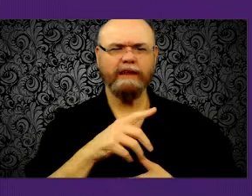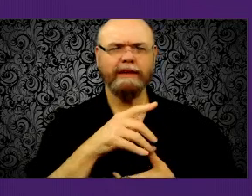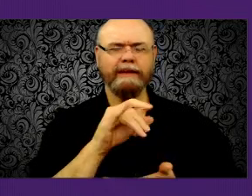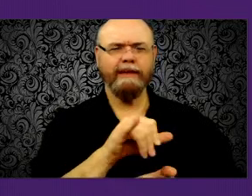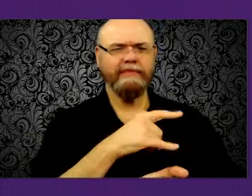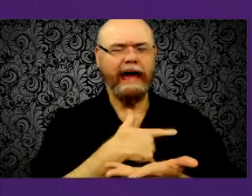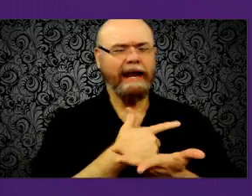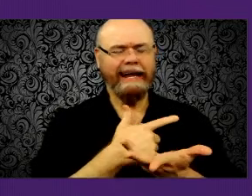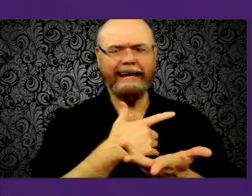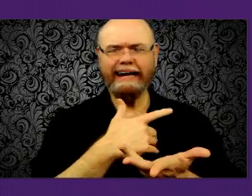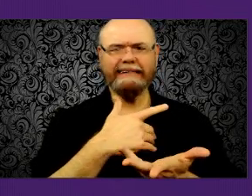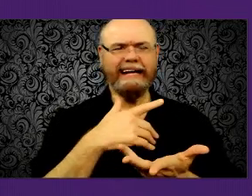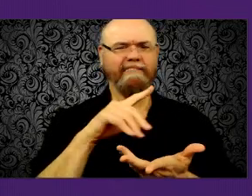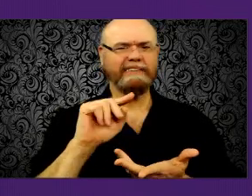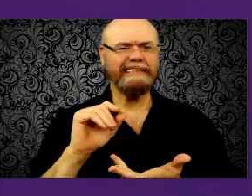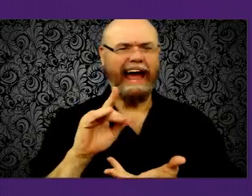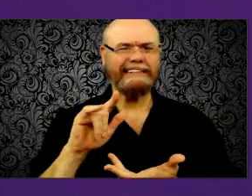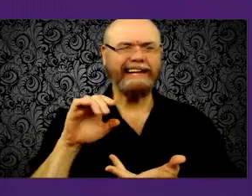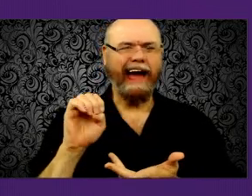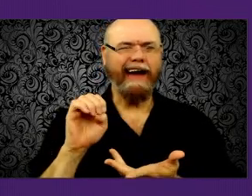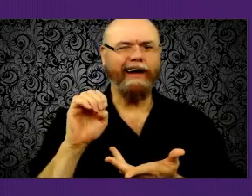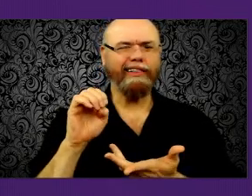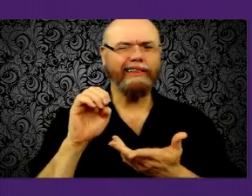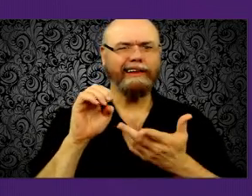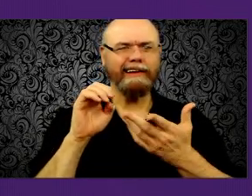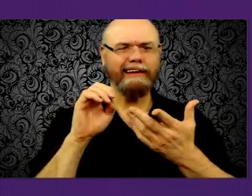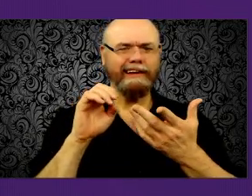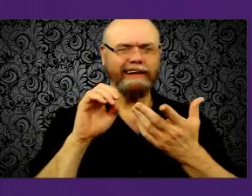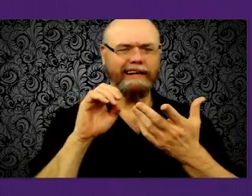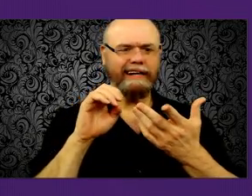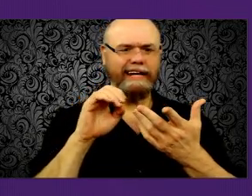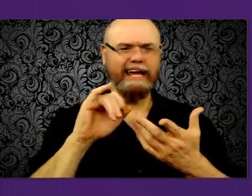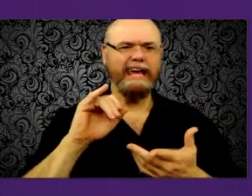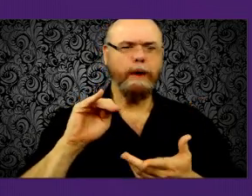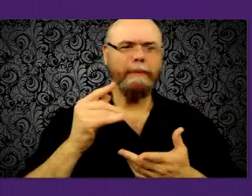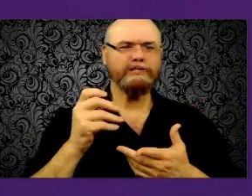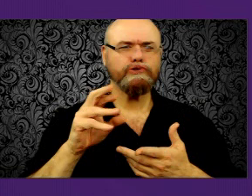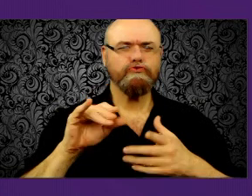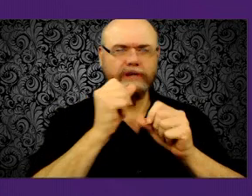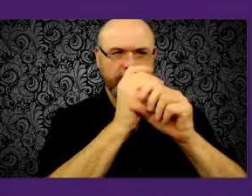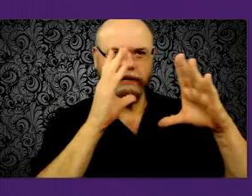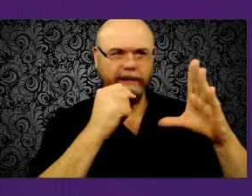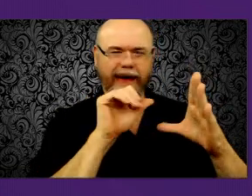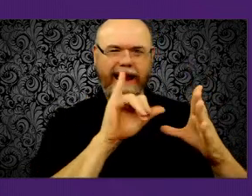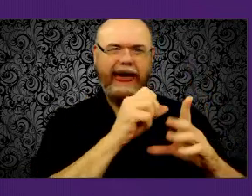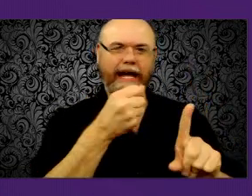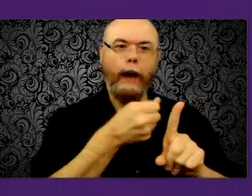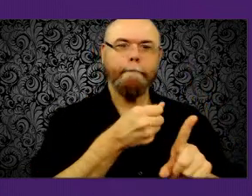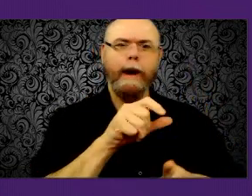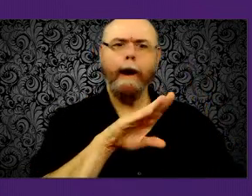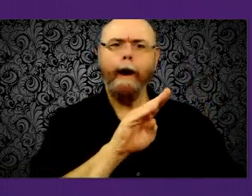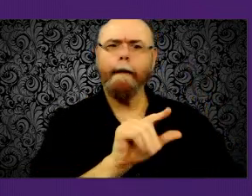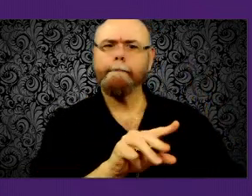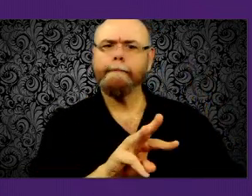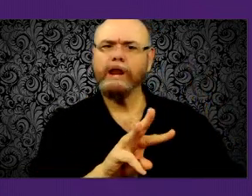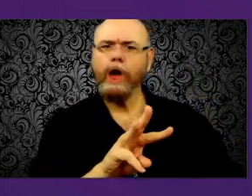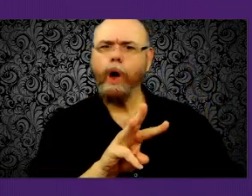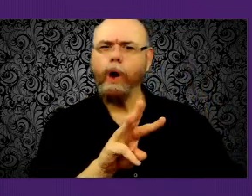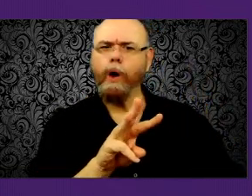because maybe a blow, meaning a hit, is softer than a limb torn off. Powerful.